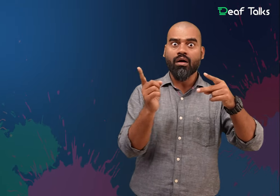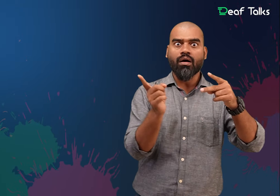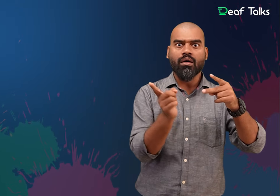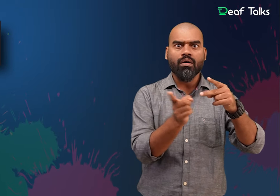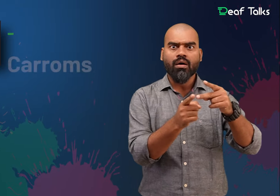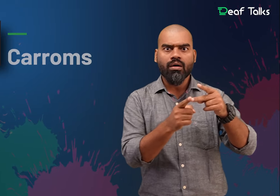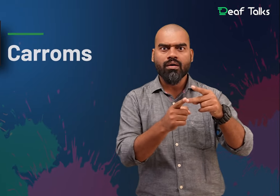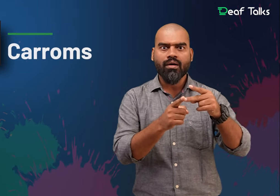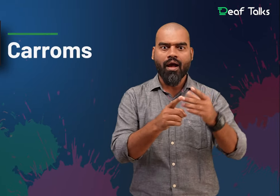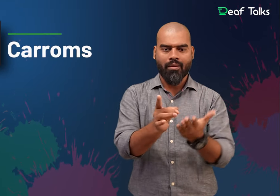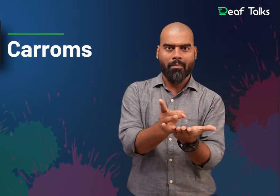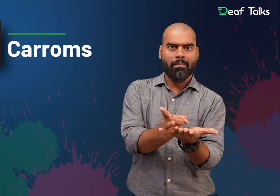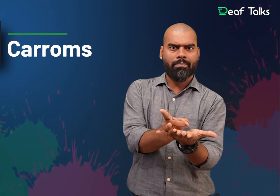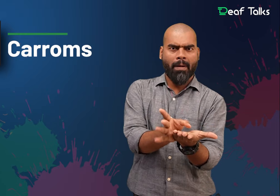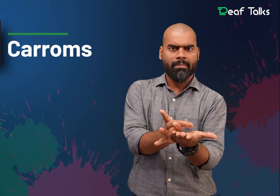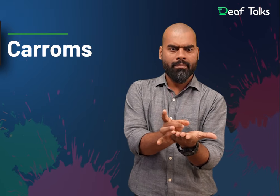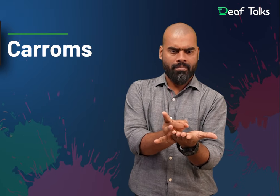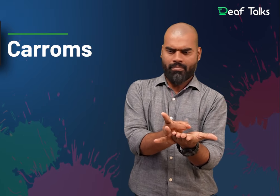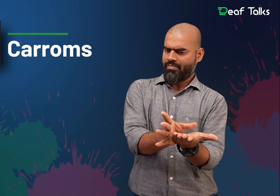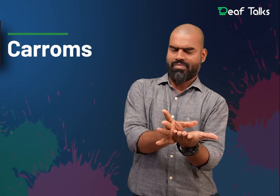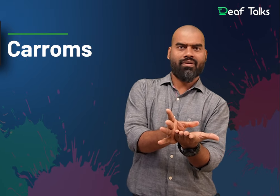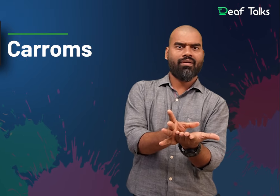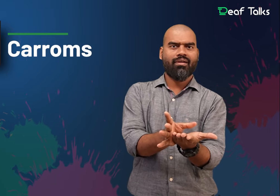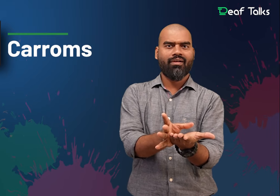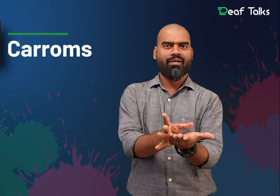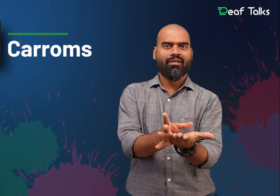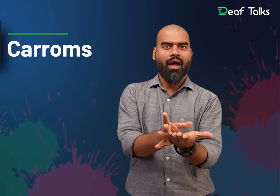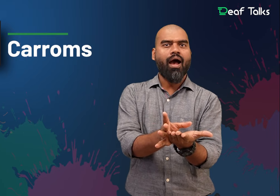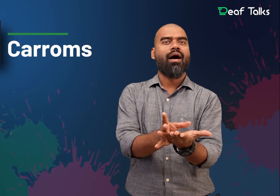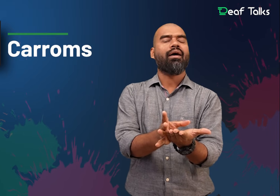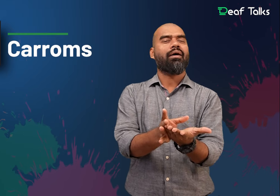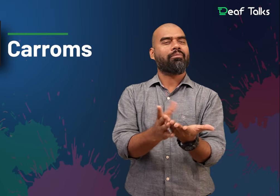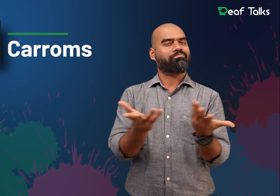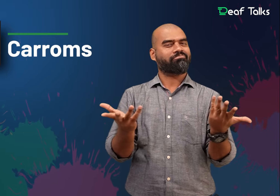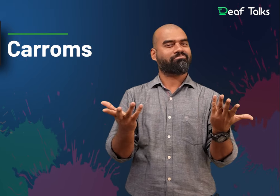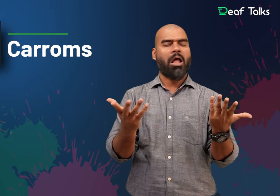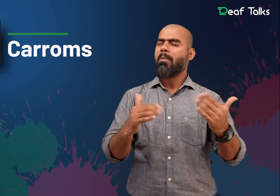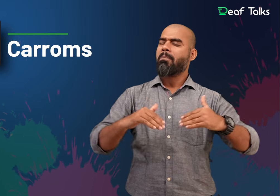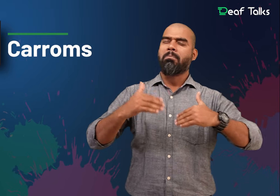* Carroms Competition: